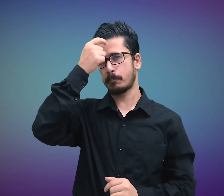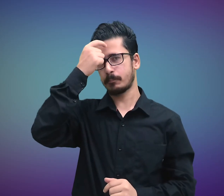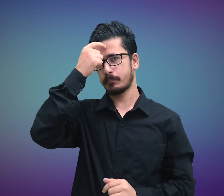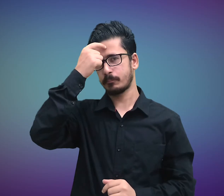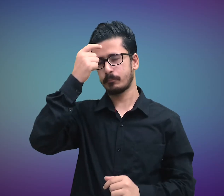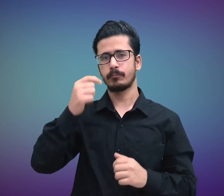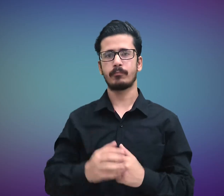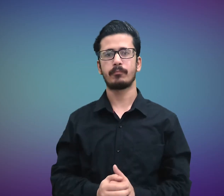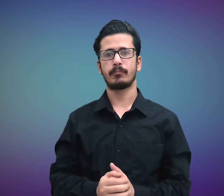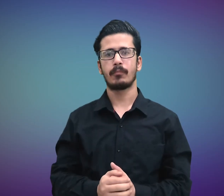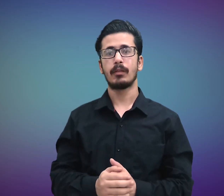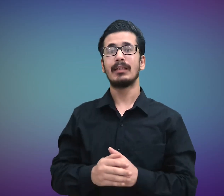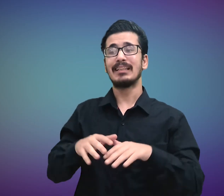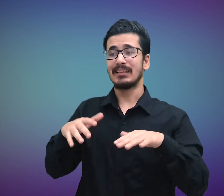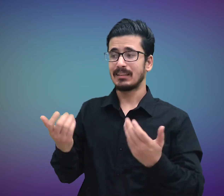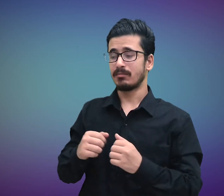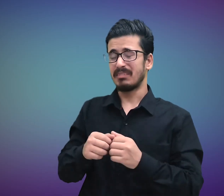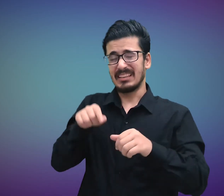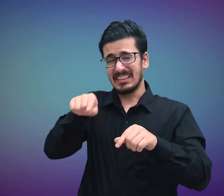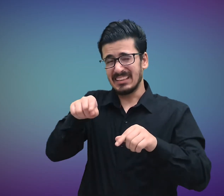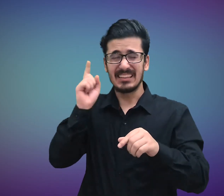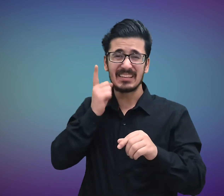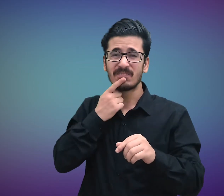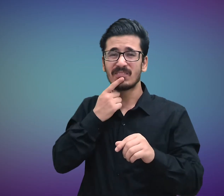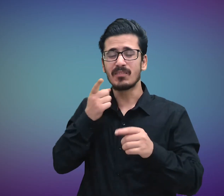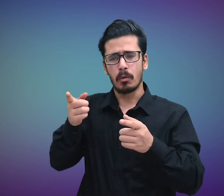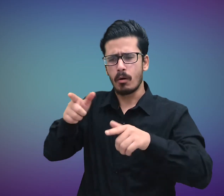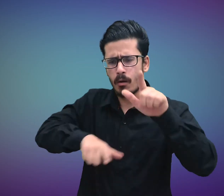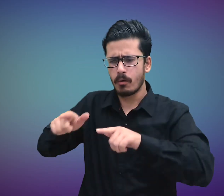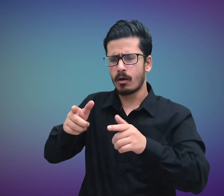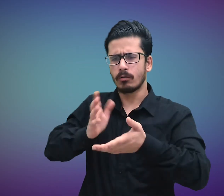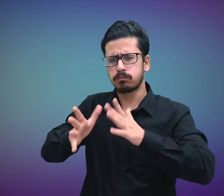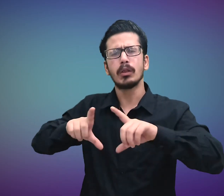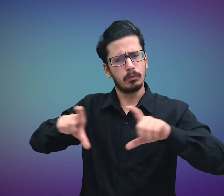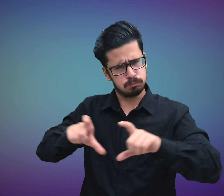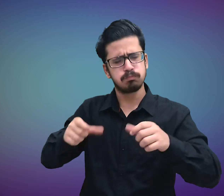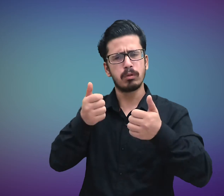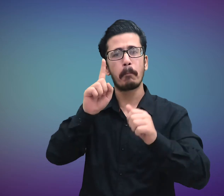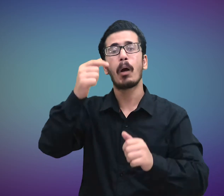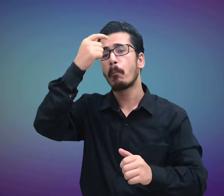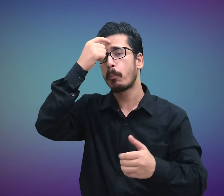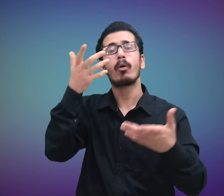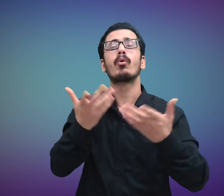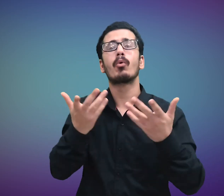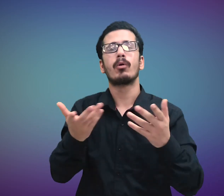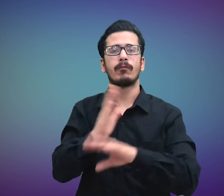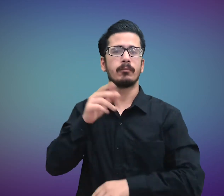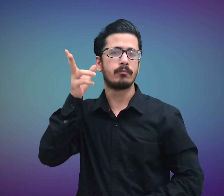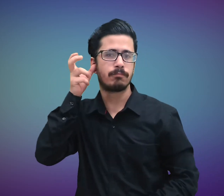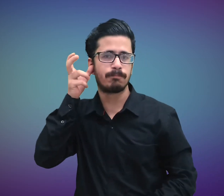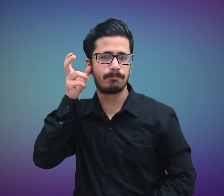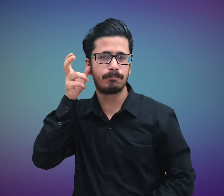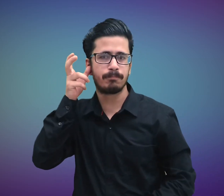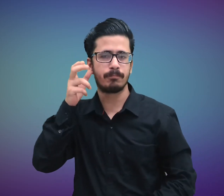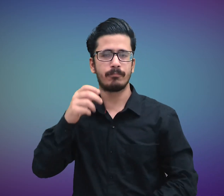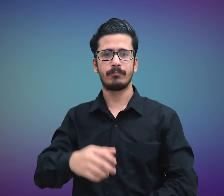and hence, restricts receptive and expressive skills in spoken language